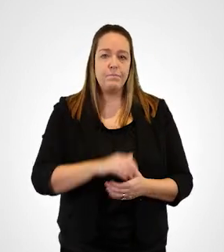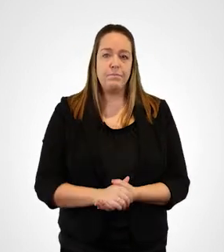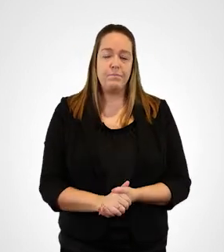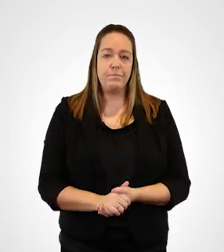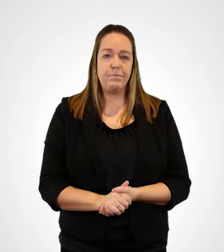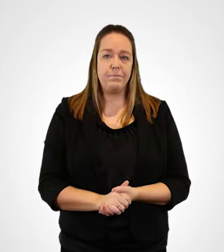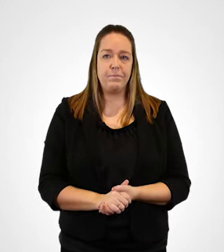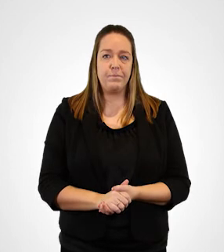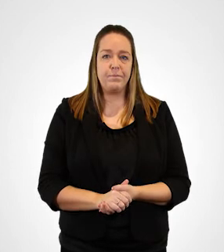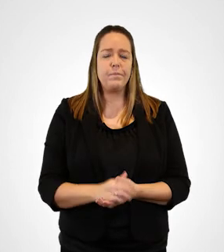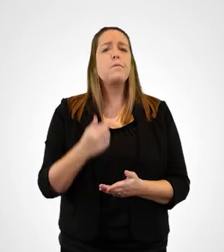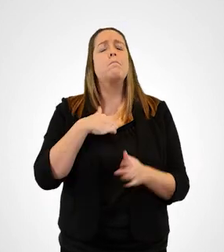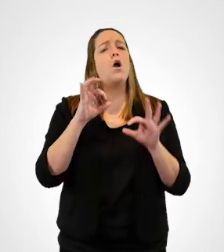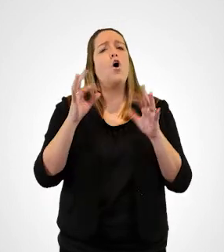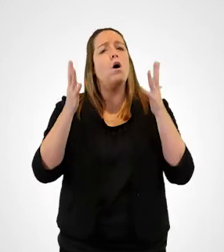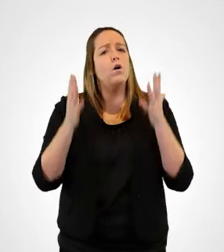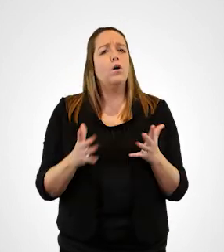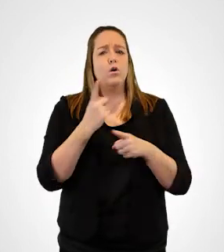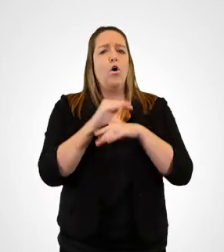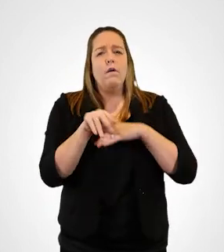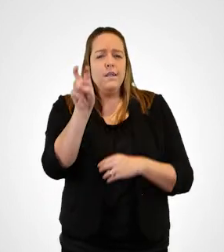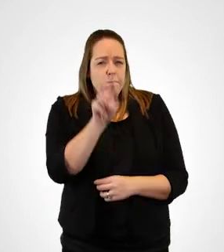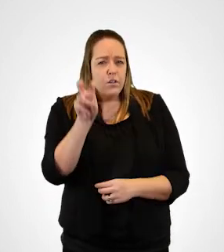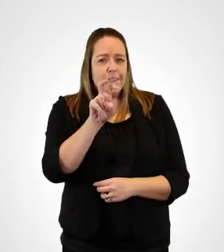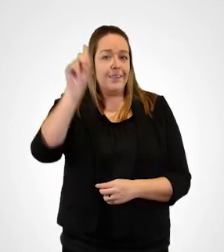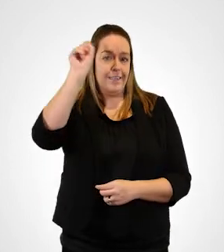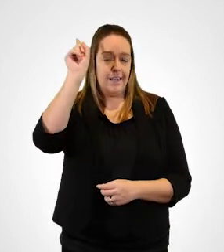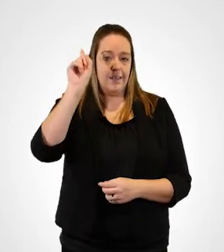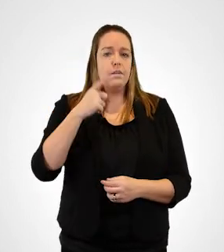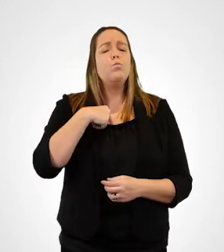Now, I'm not going to say a lot about that in this particular talk